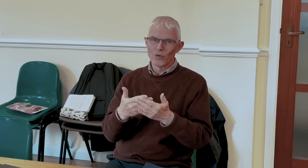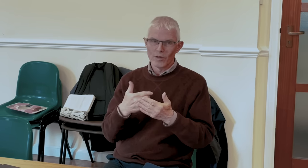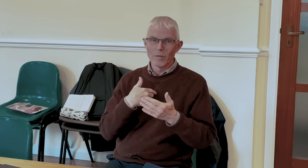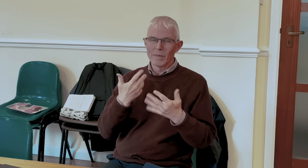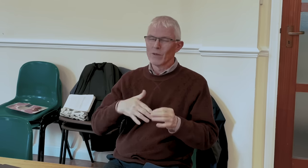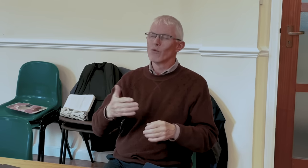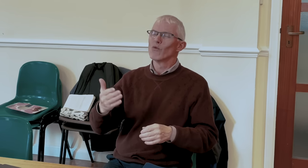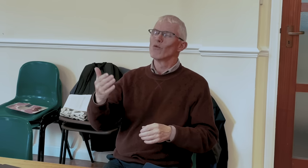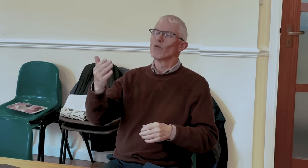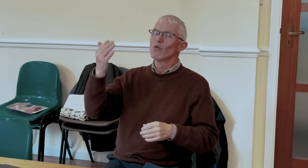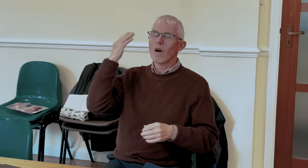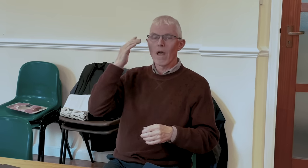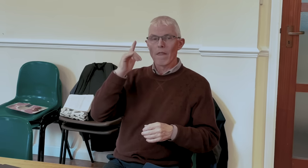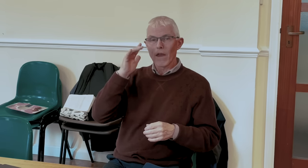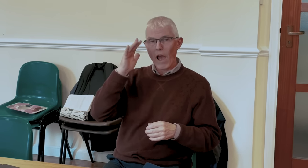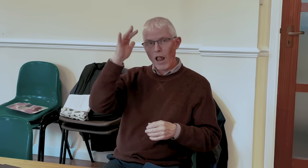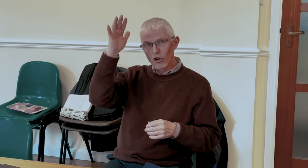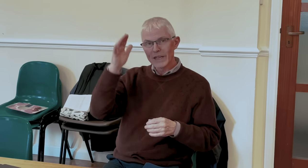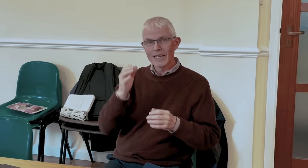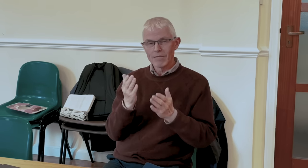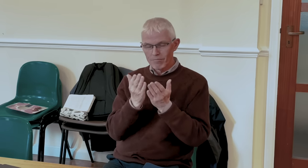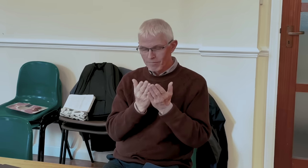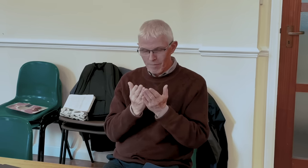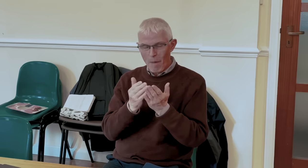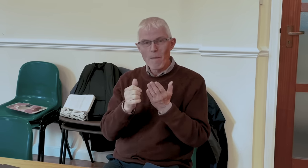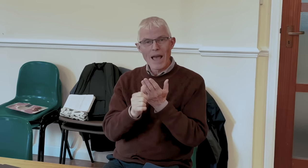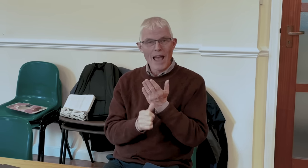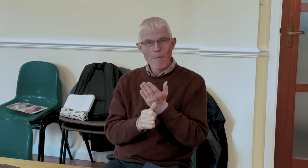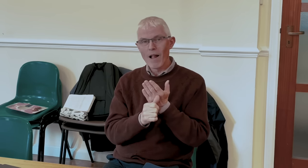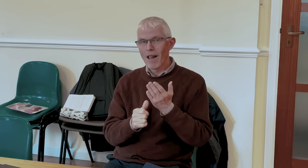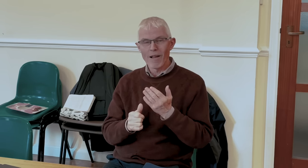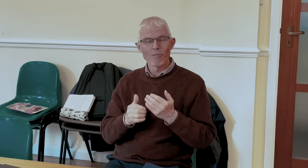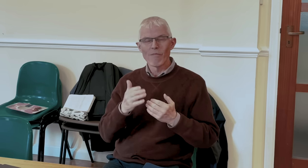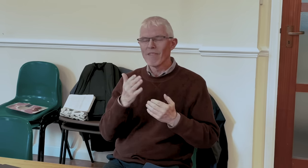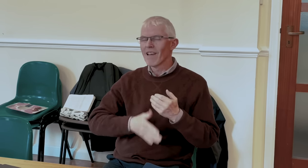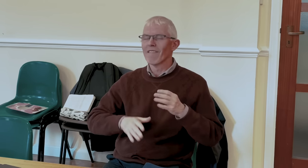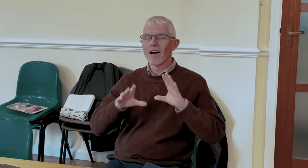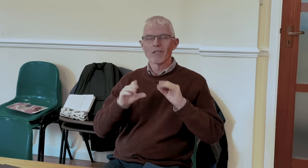and previously I've studied theology and Biblical studies.